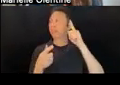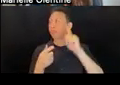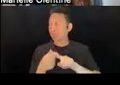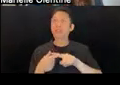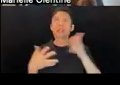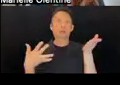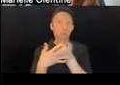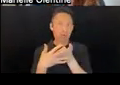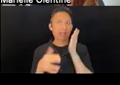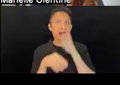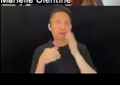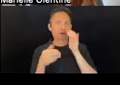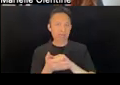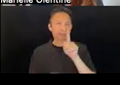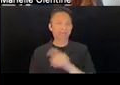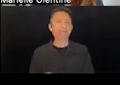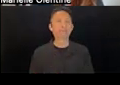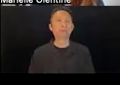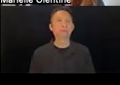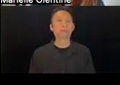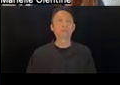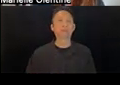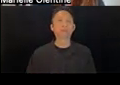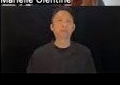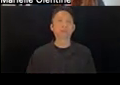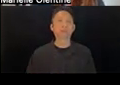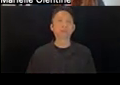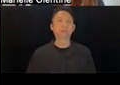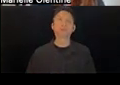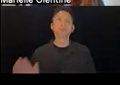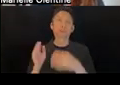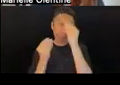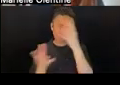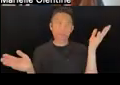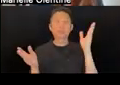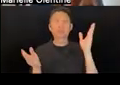So not saying again -- these aren't positives or negatives. These aren't recommendations. It's more